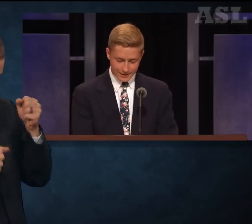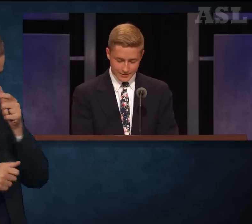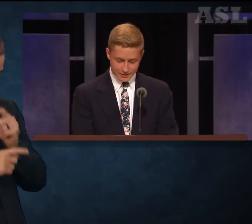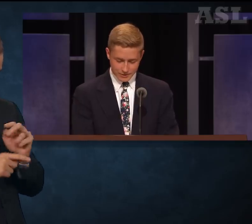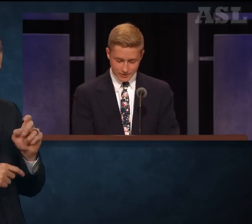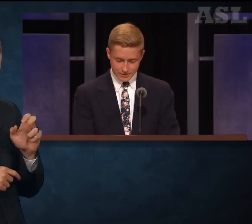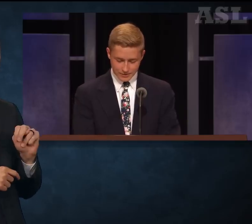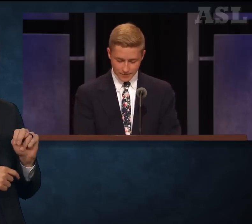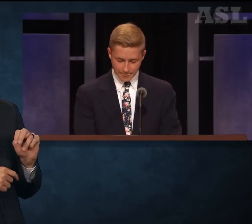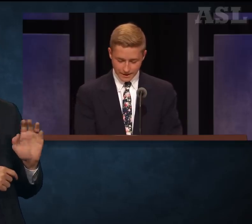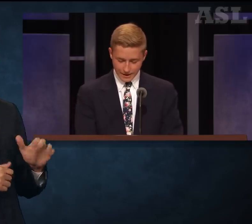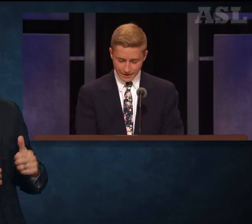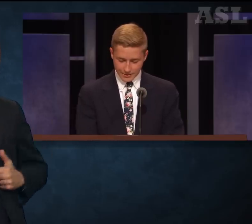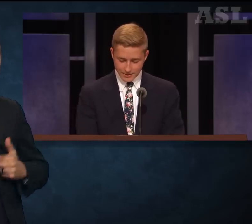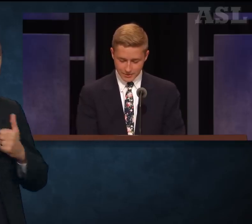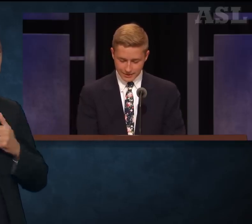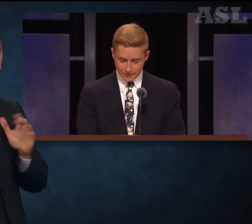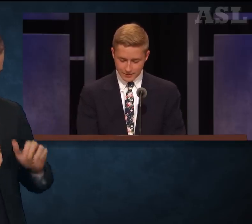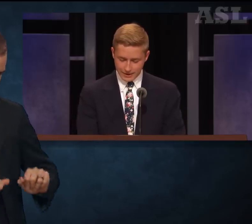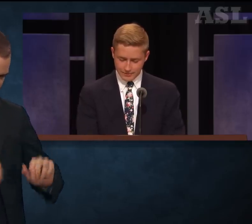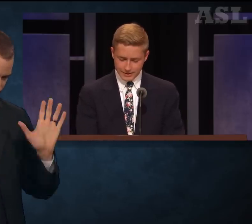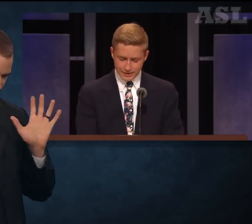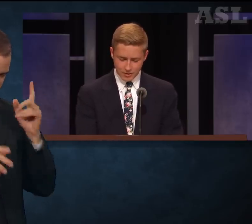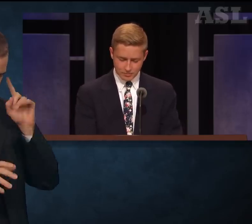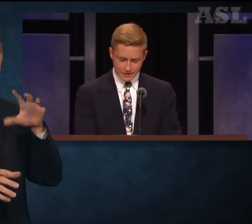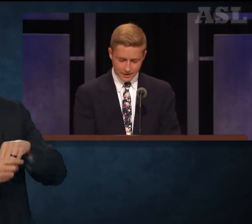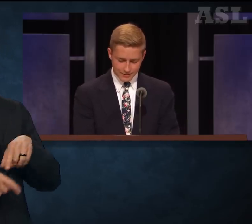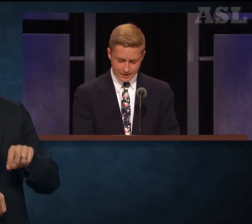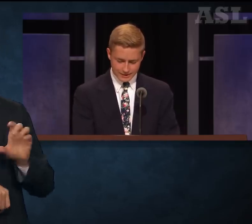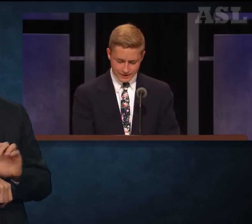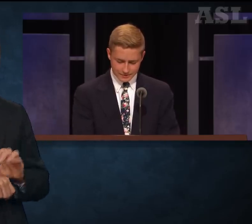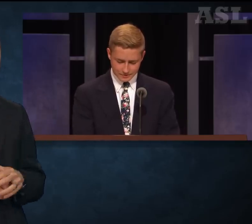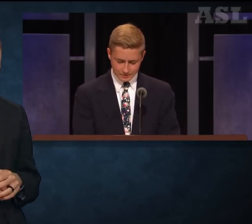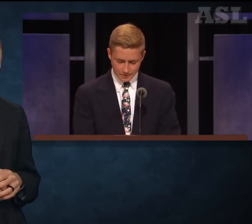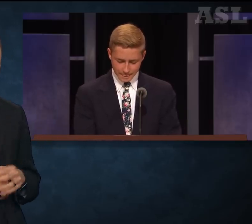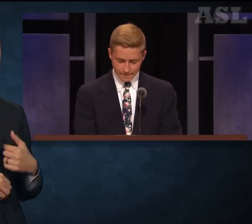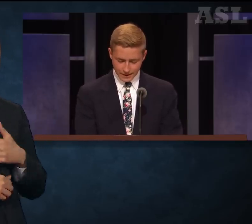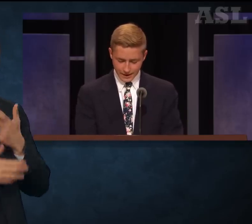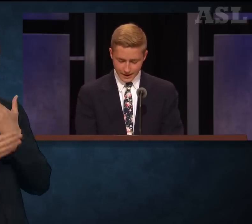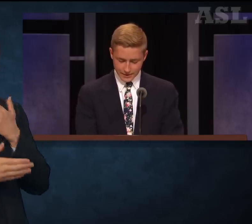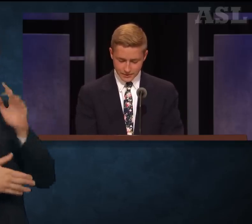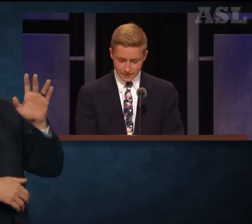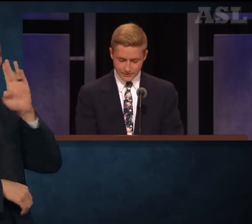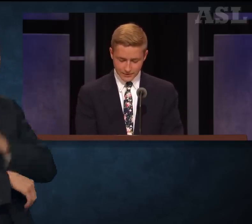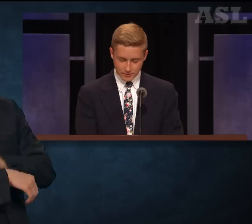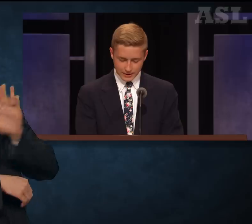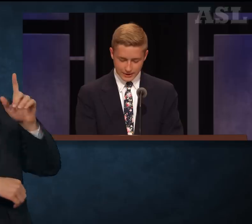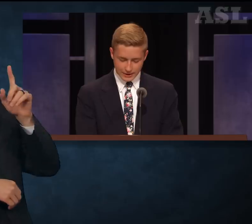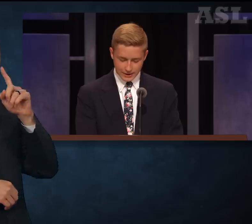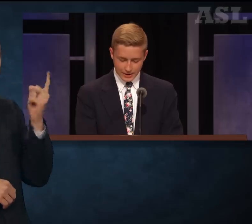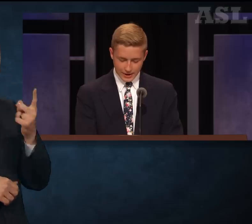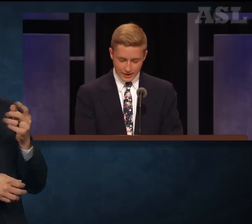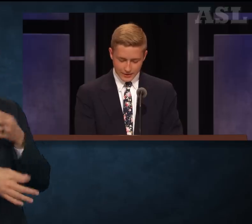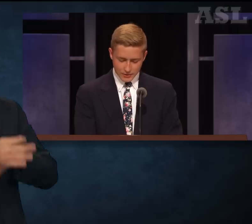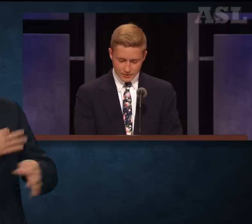OUR GRATITUDE AND THANKFULNESS TO PRESIDENT AND SISTER NELSON